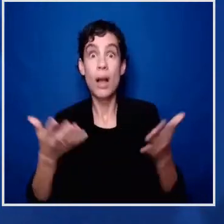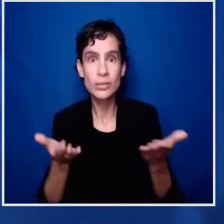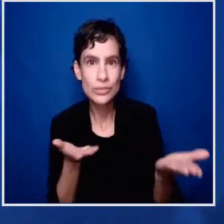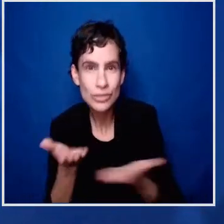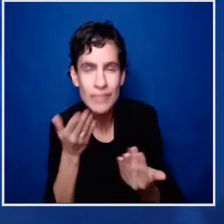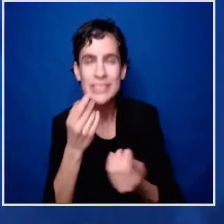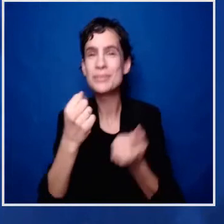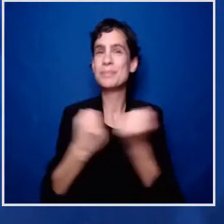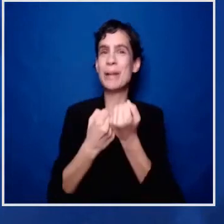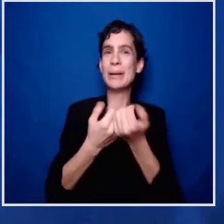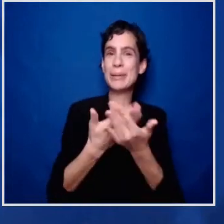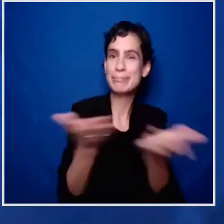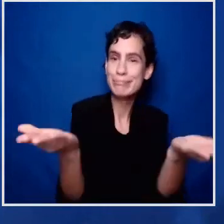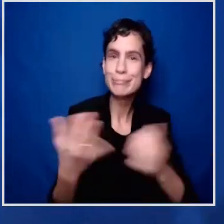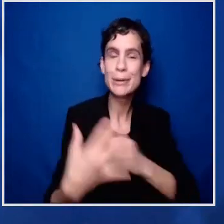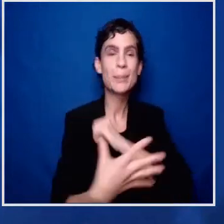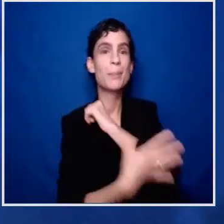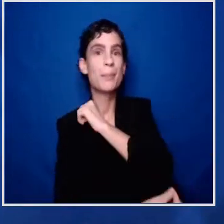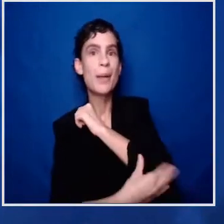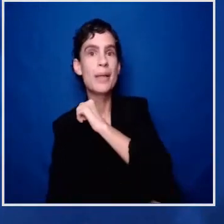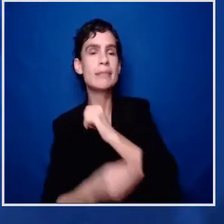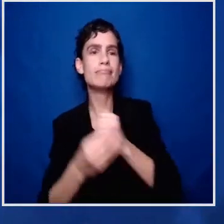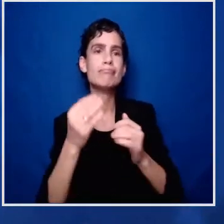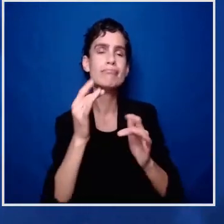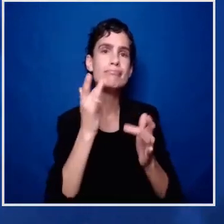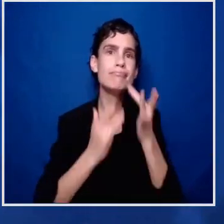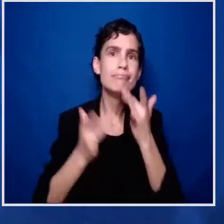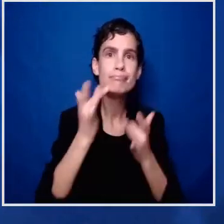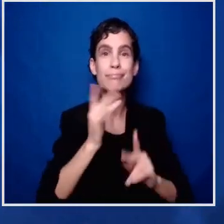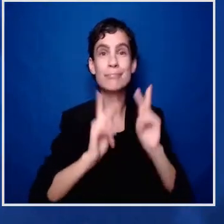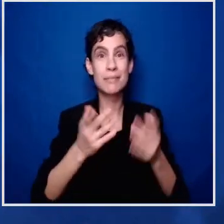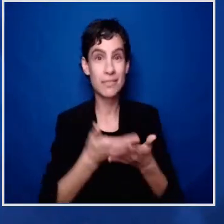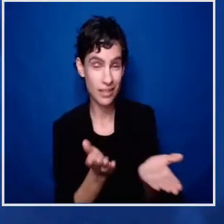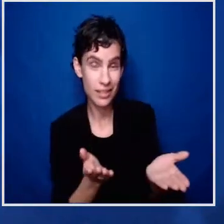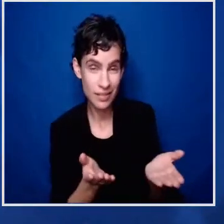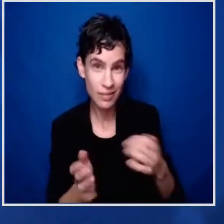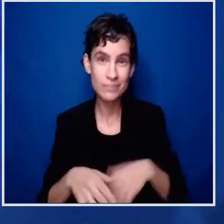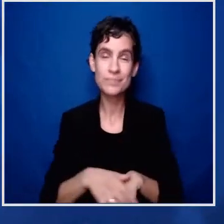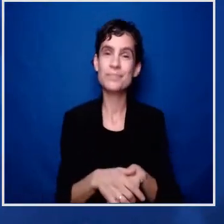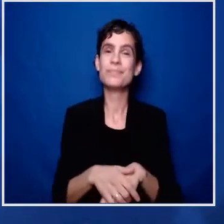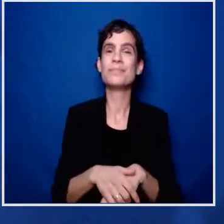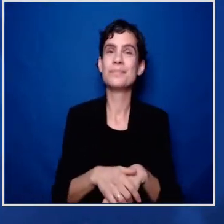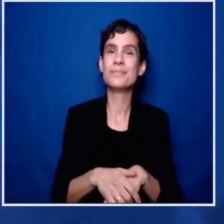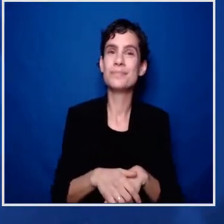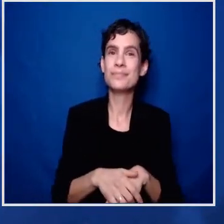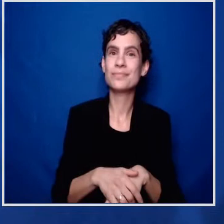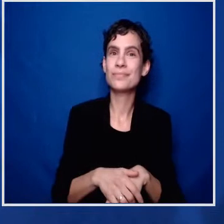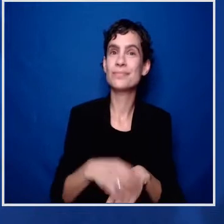LIFE TO JUSTICE.